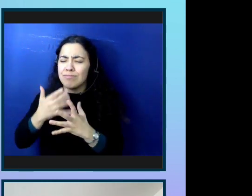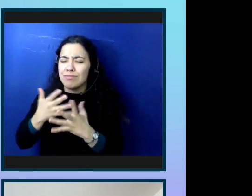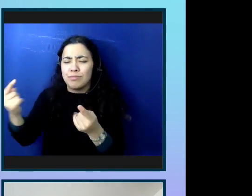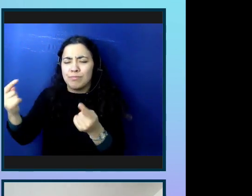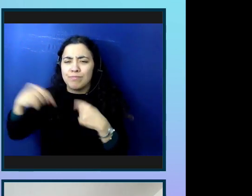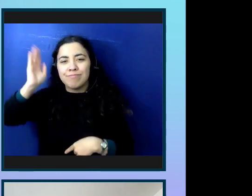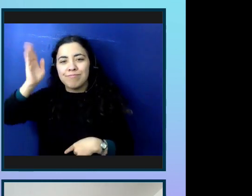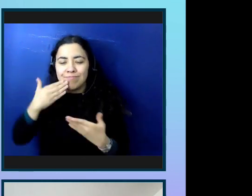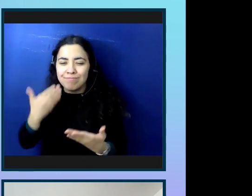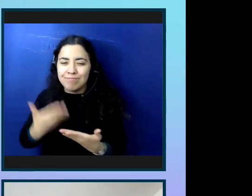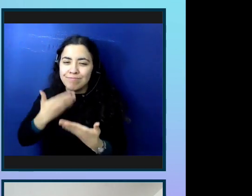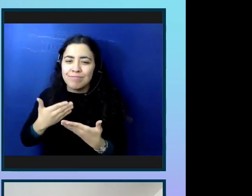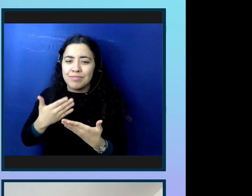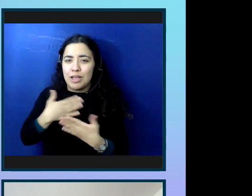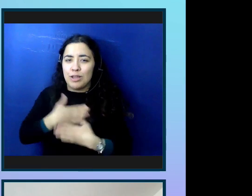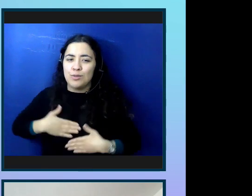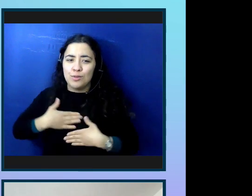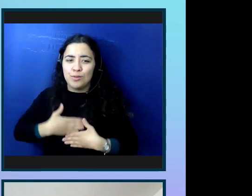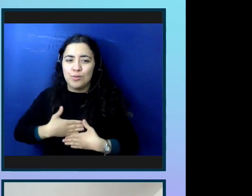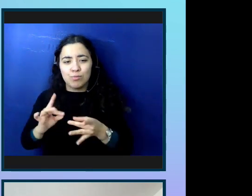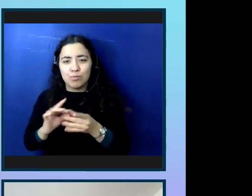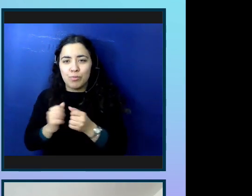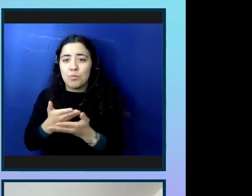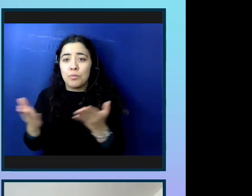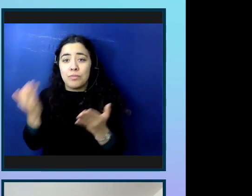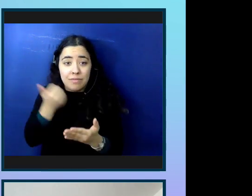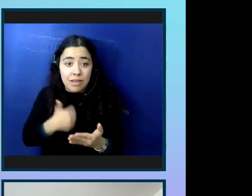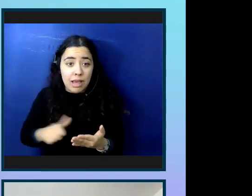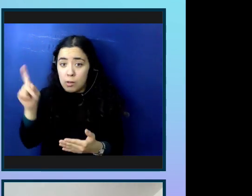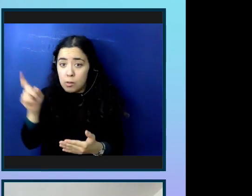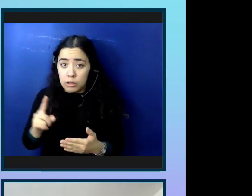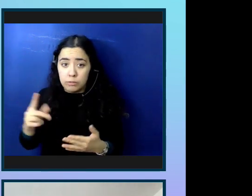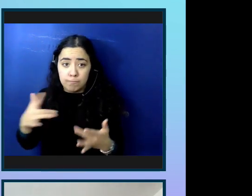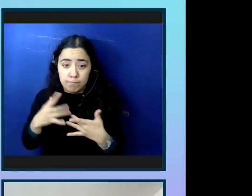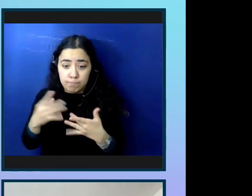really enjoyed sharing this with you all, And if you have any questions for me, we have a little question time coming up,